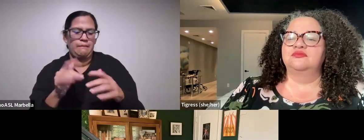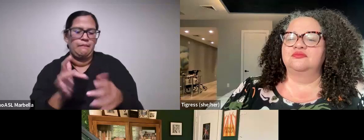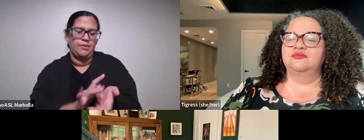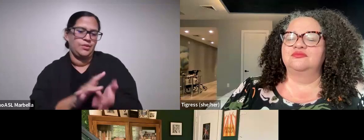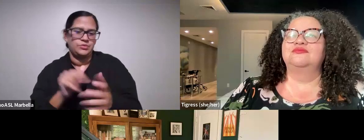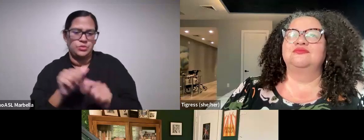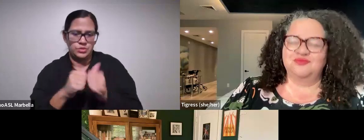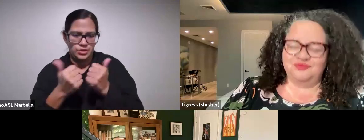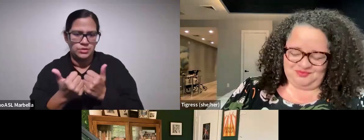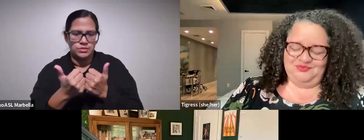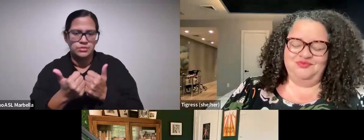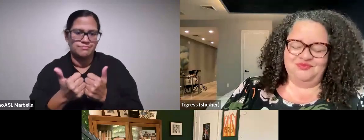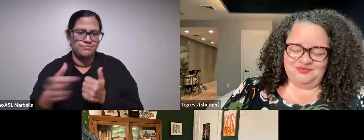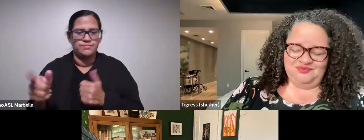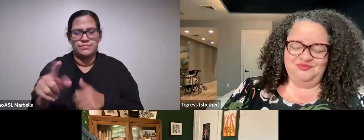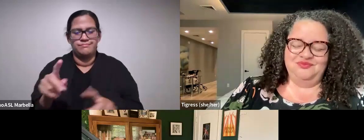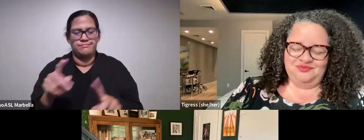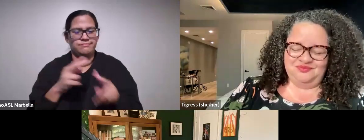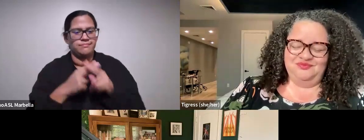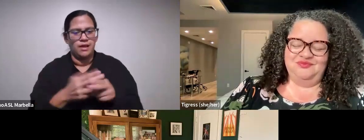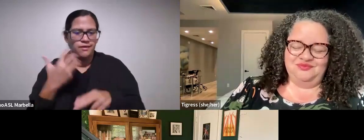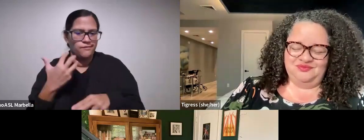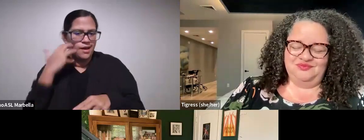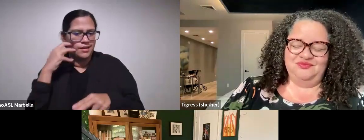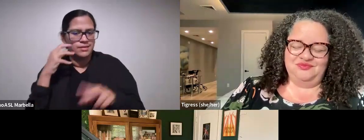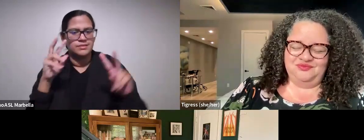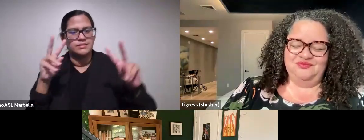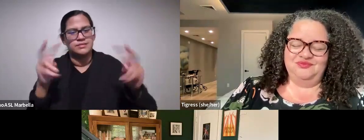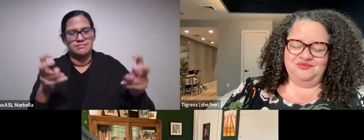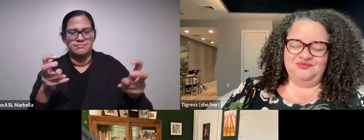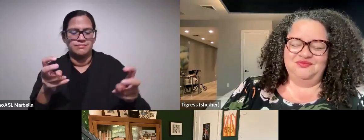voted to redefine fatness as a disease against the recommendation of